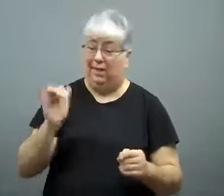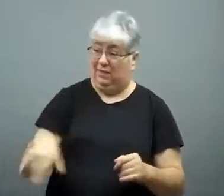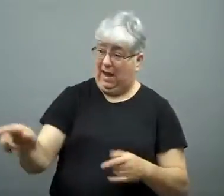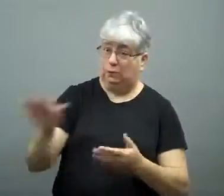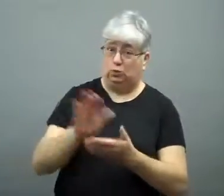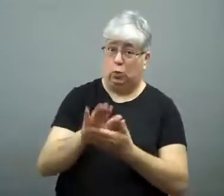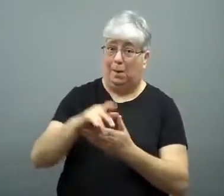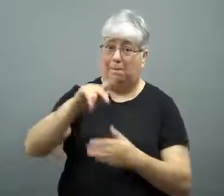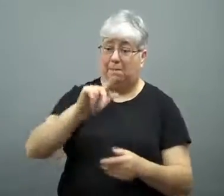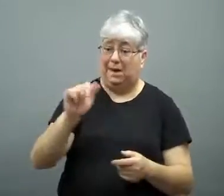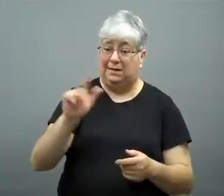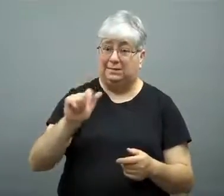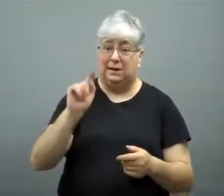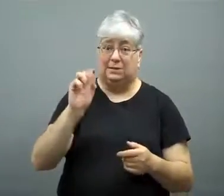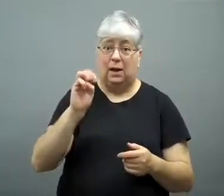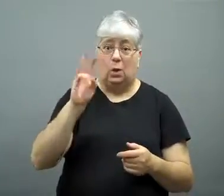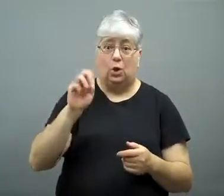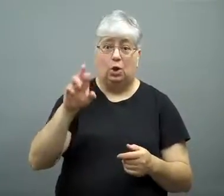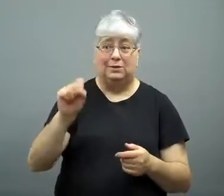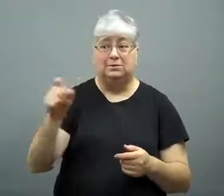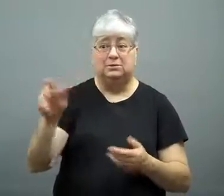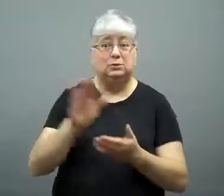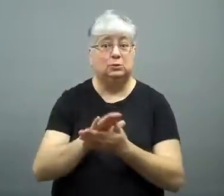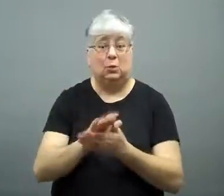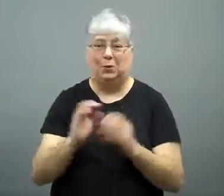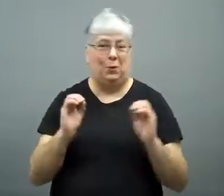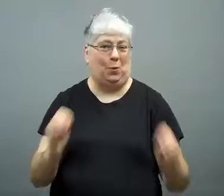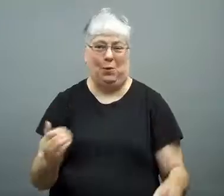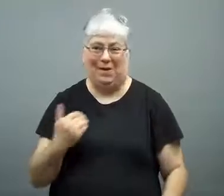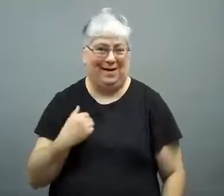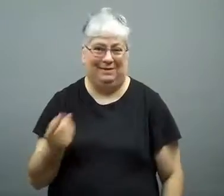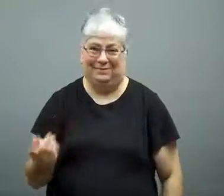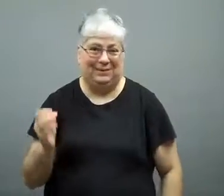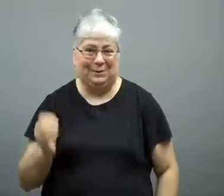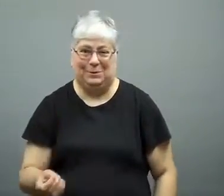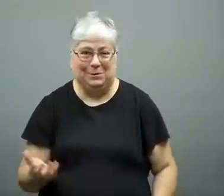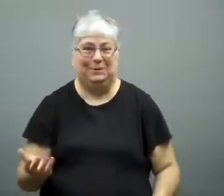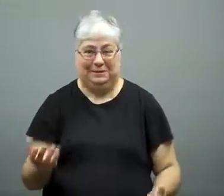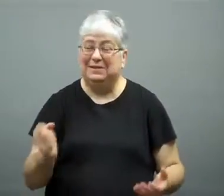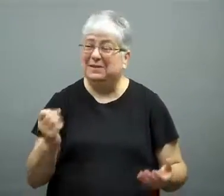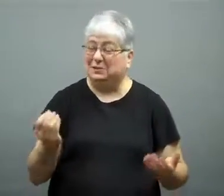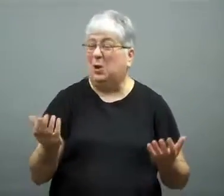Plaza Towers Elementary school didn't have one.